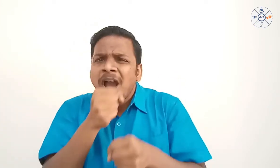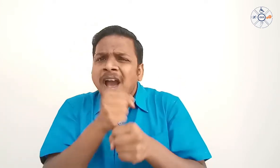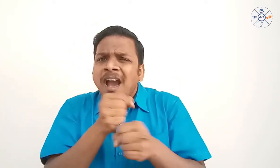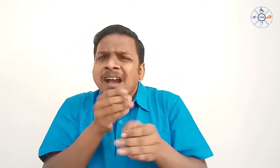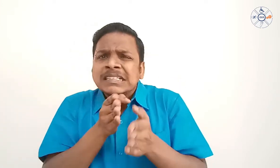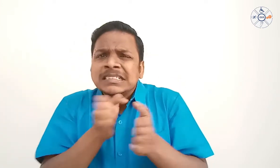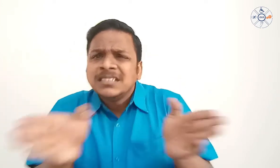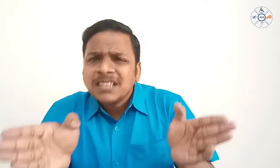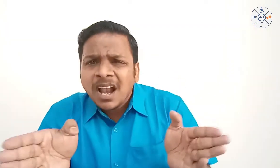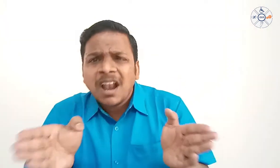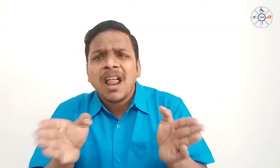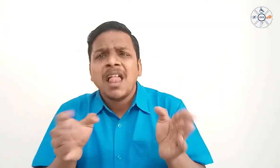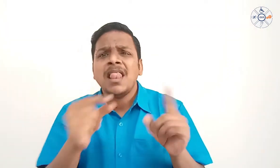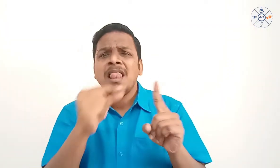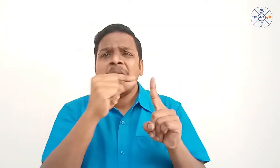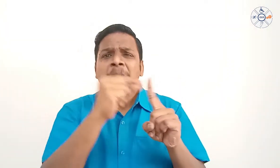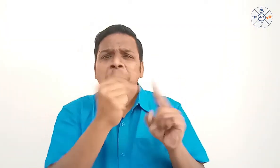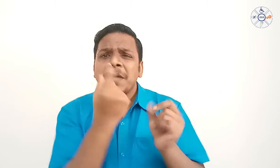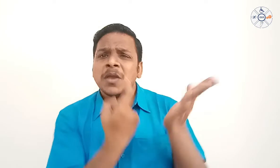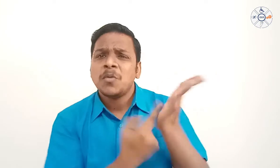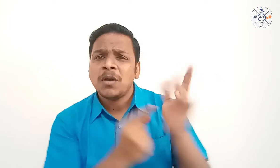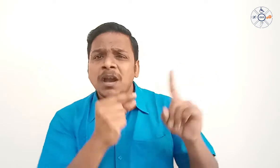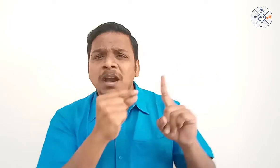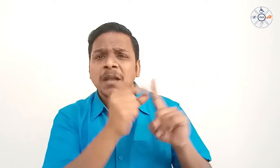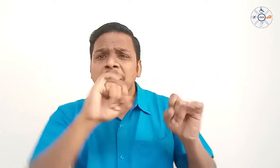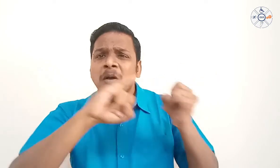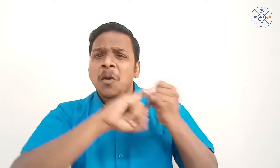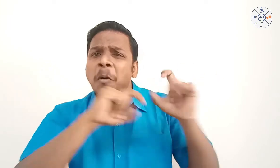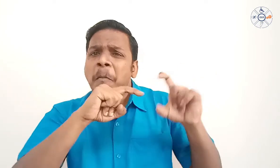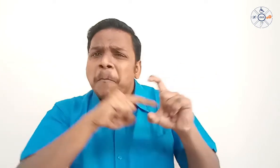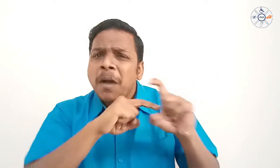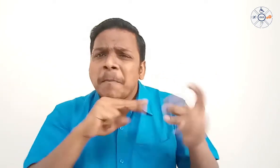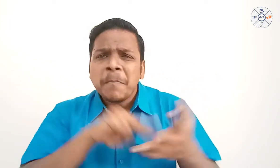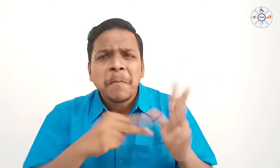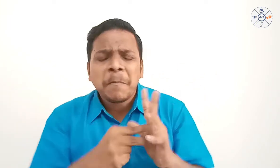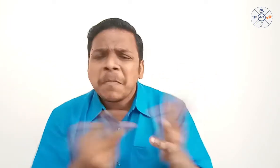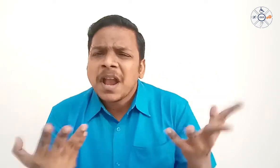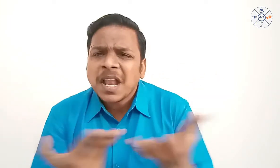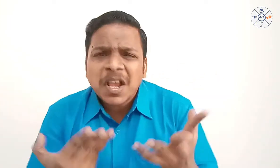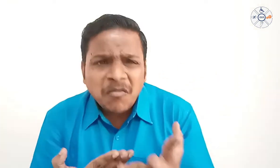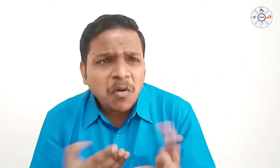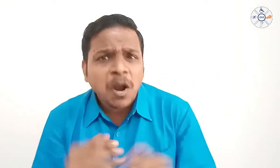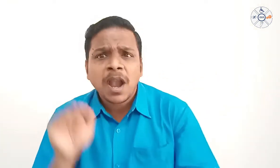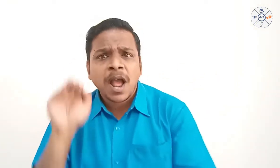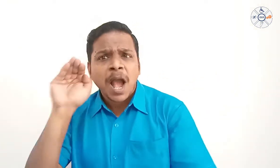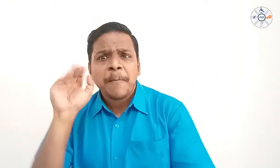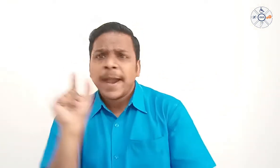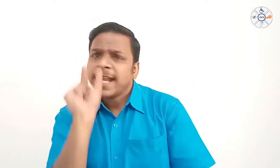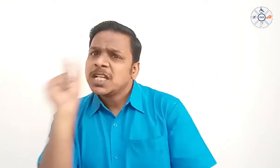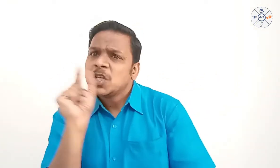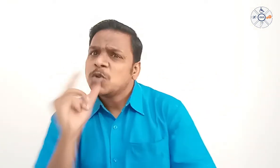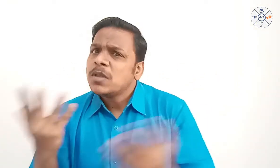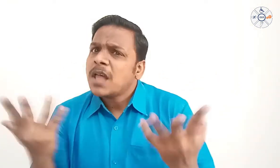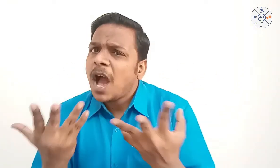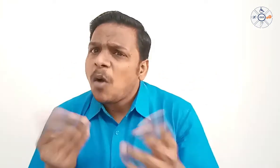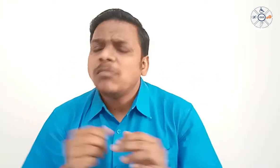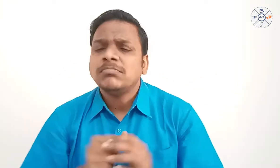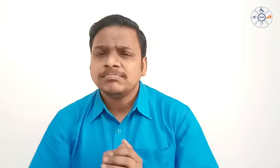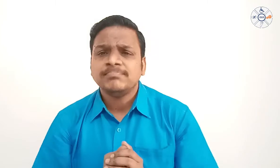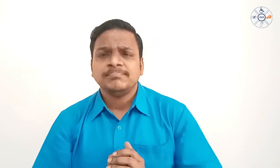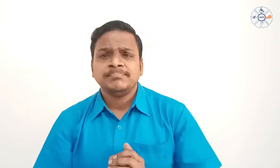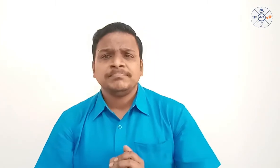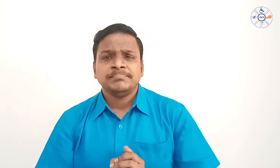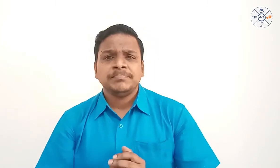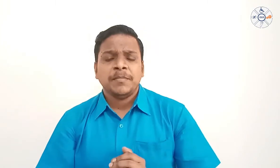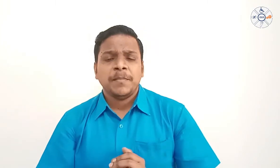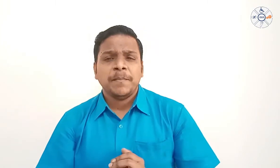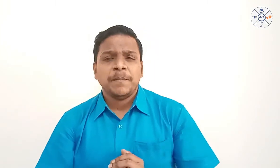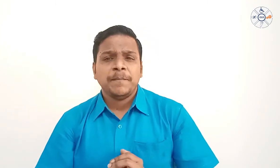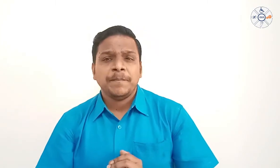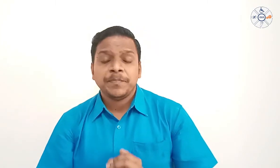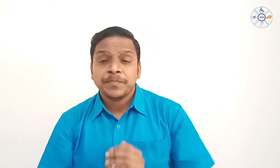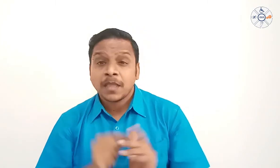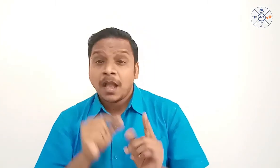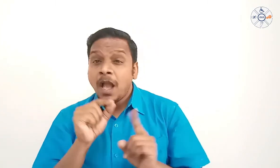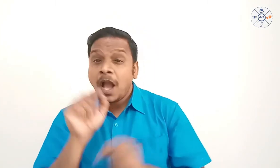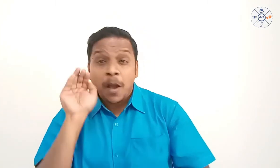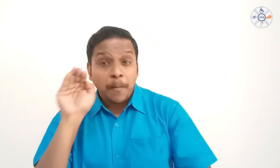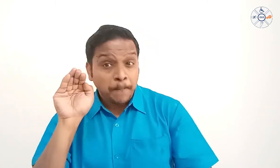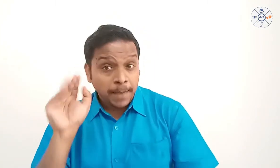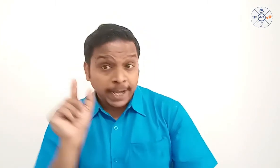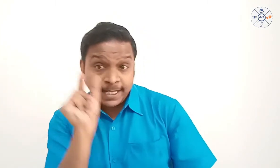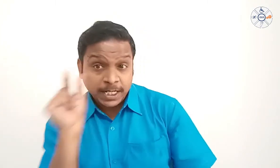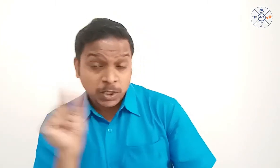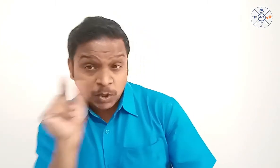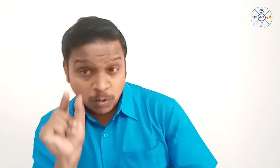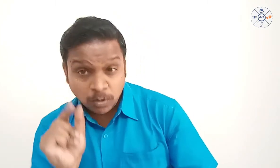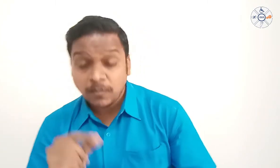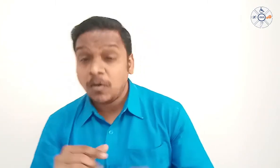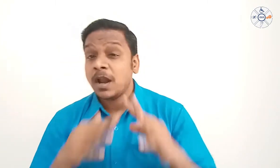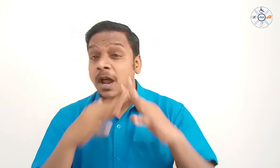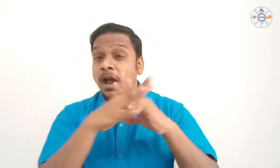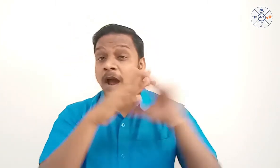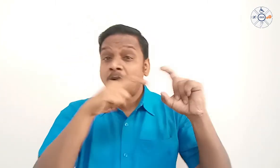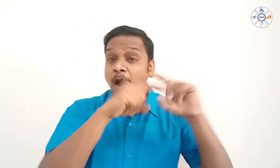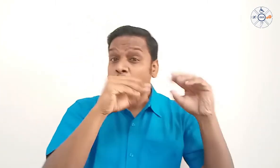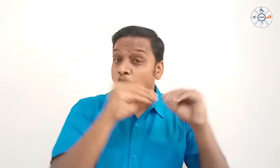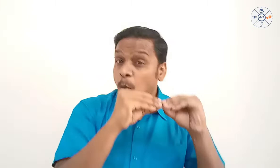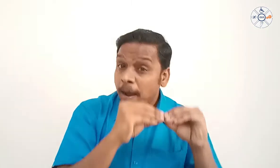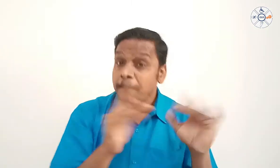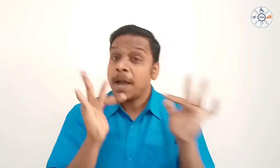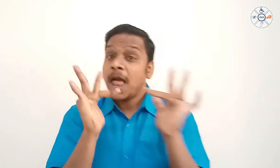What do you mean by general-purpose or Where is python used ? Python is used for web and